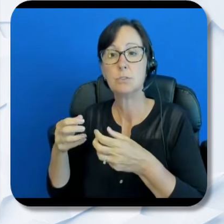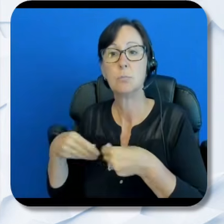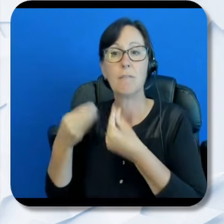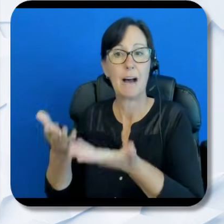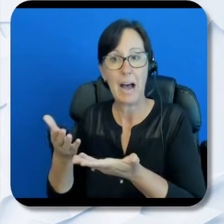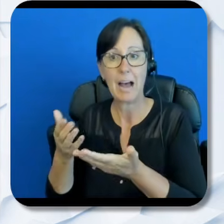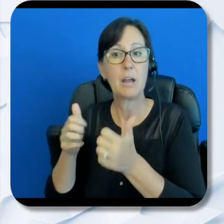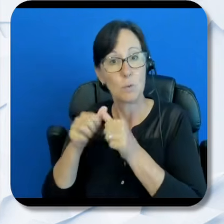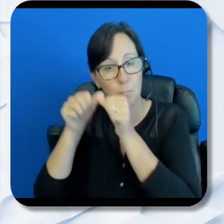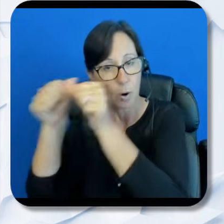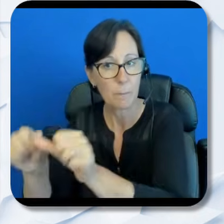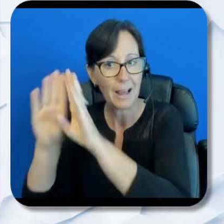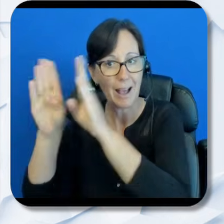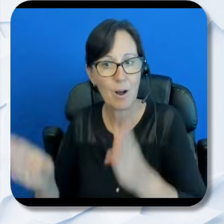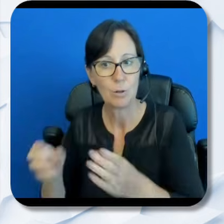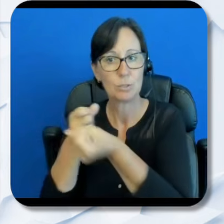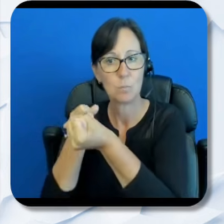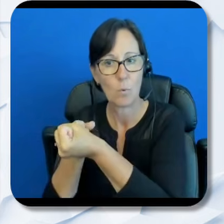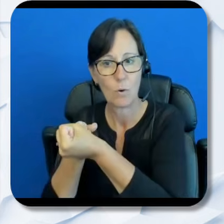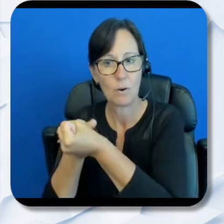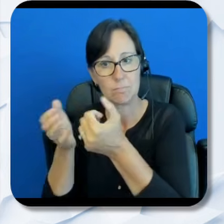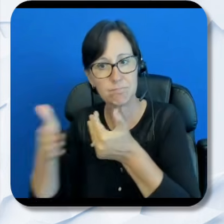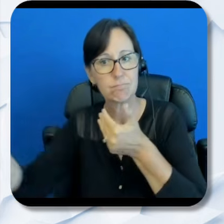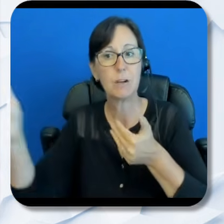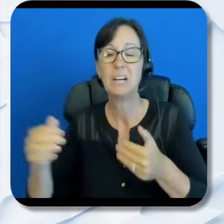With permanent housing and supports. And we realize schools can't do that,